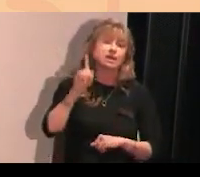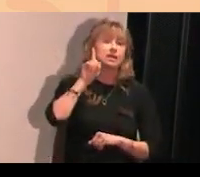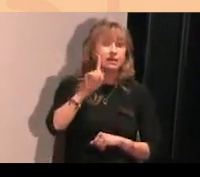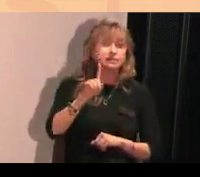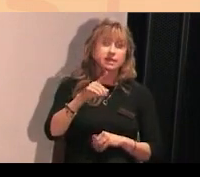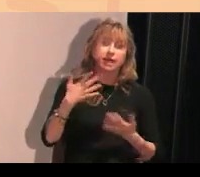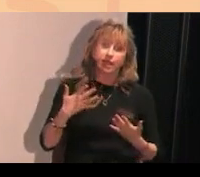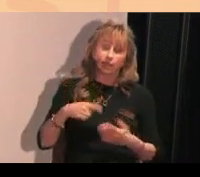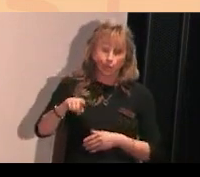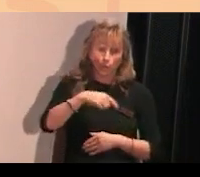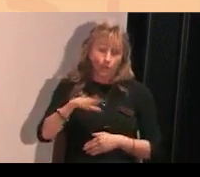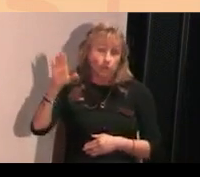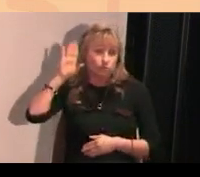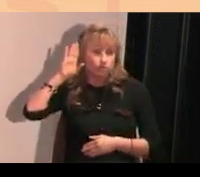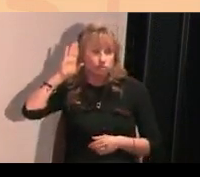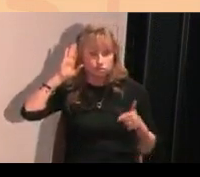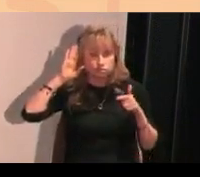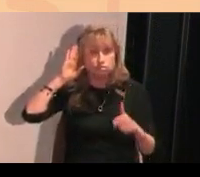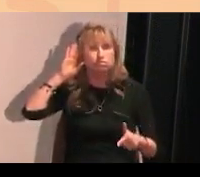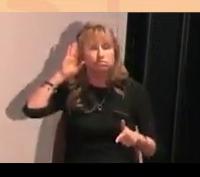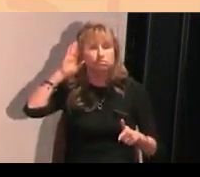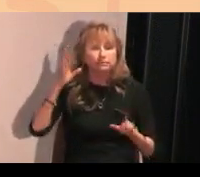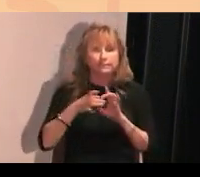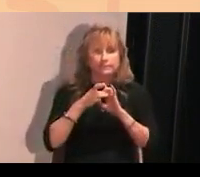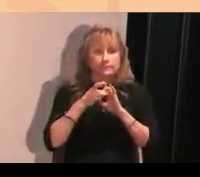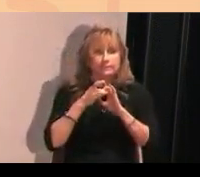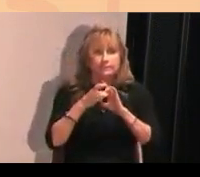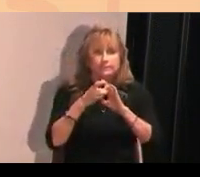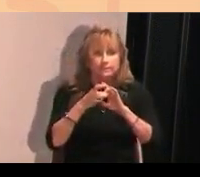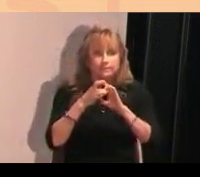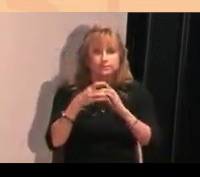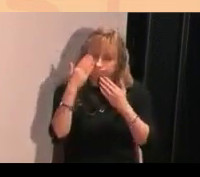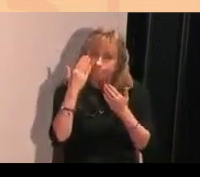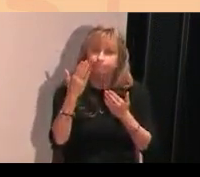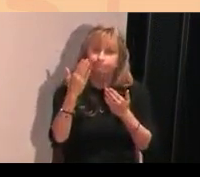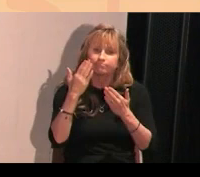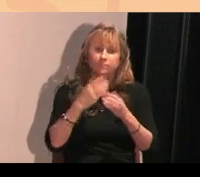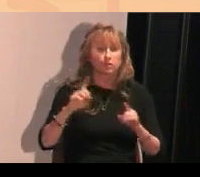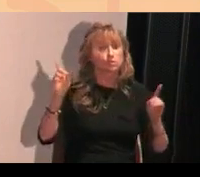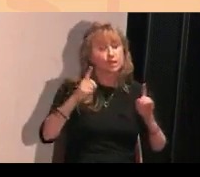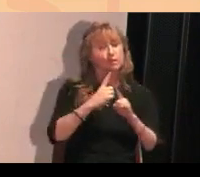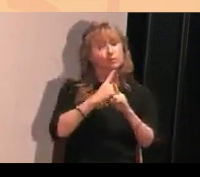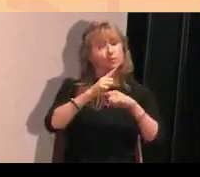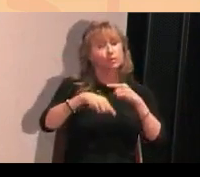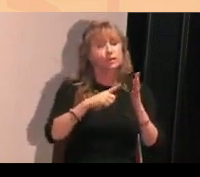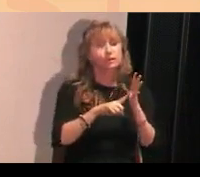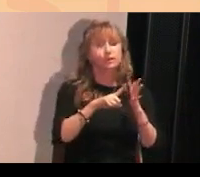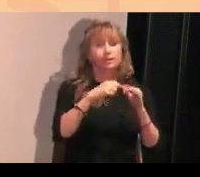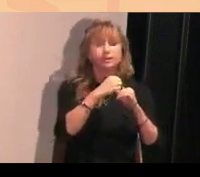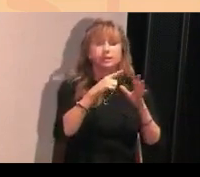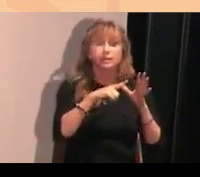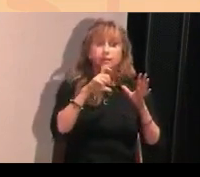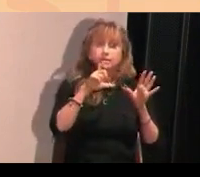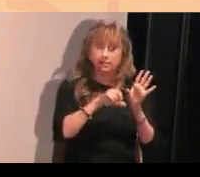and deep listening today we discuss legacy and I do I thank Professor Marcia Langton and Craig